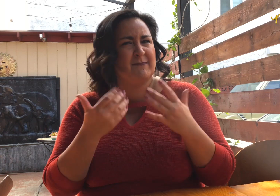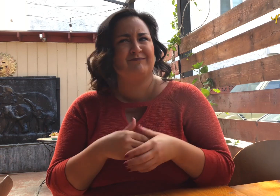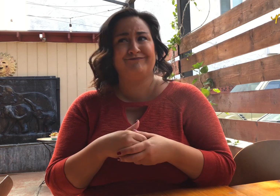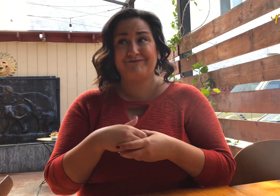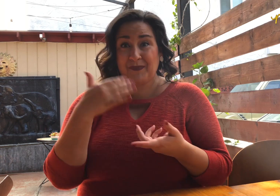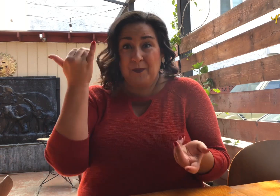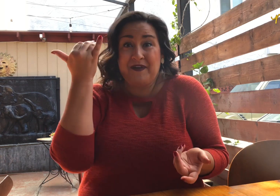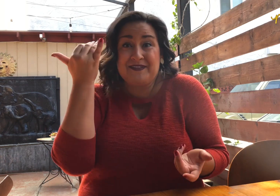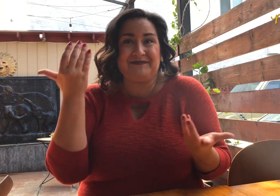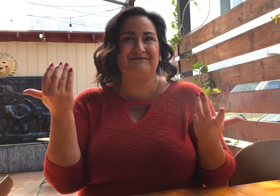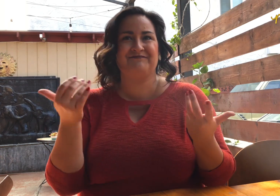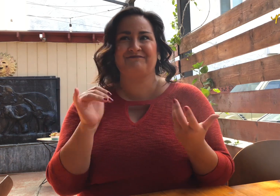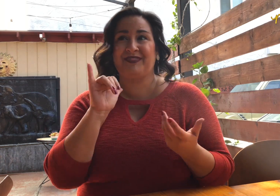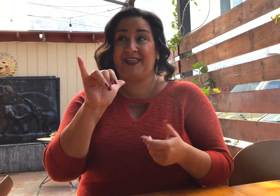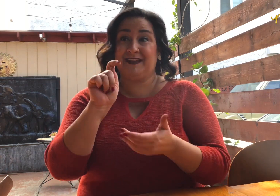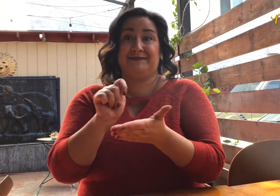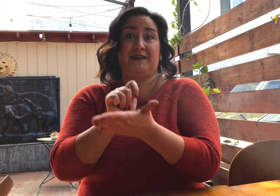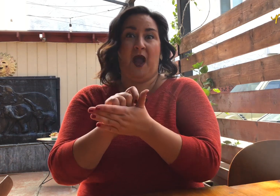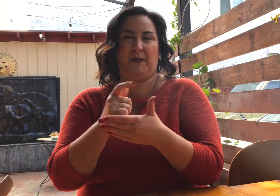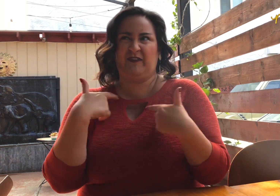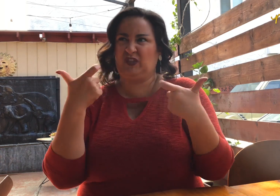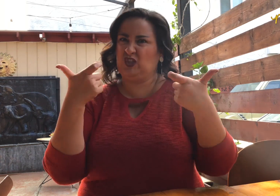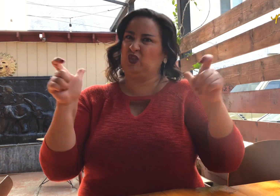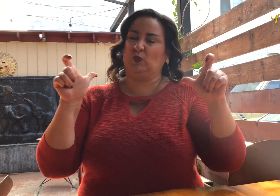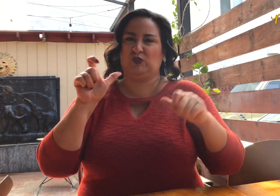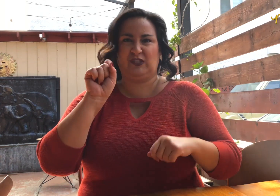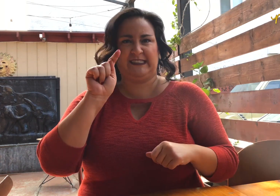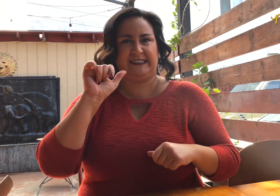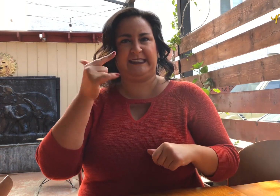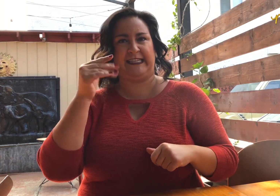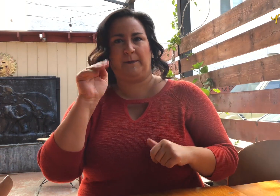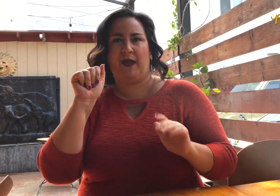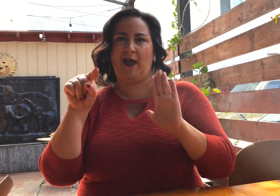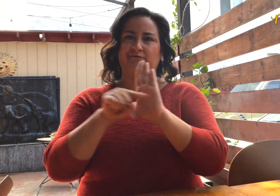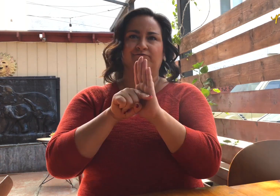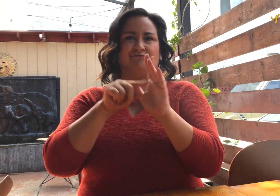Why? I felt like there was a huge stigma,